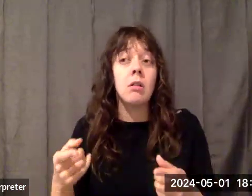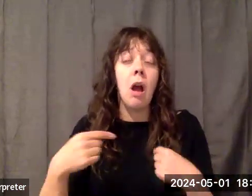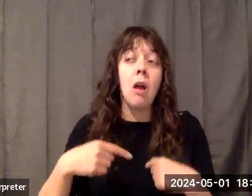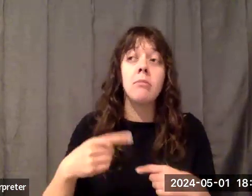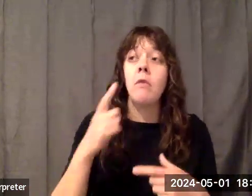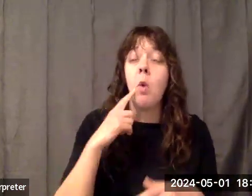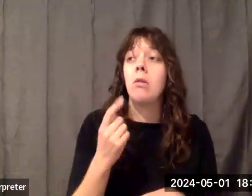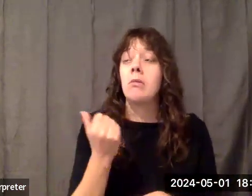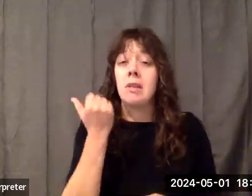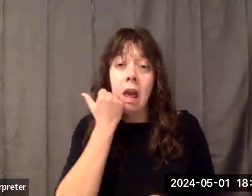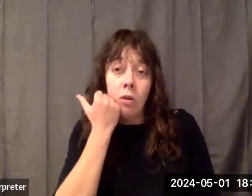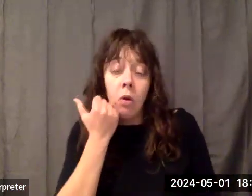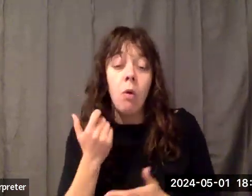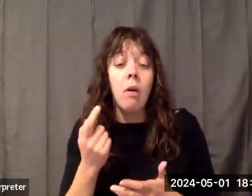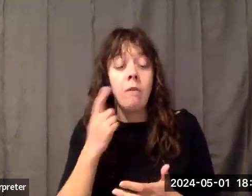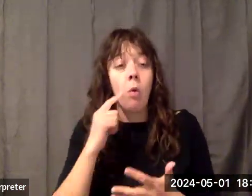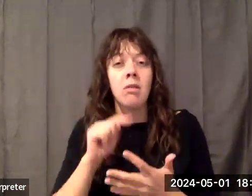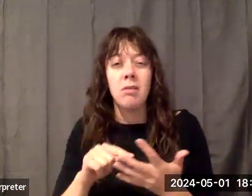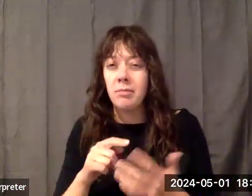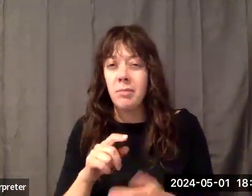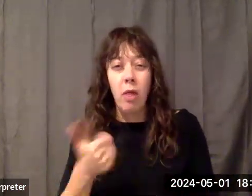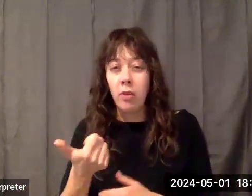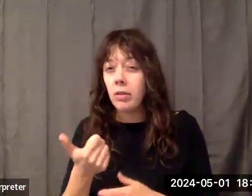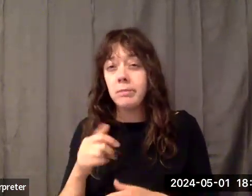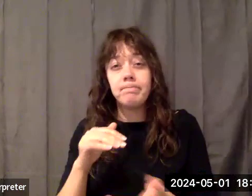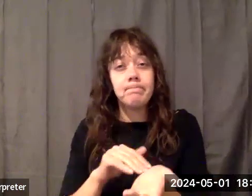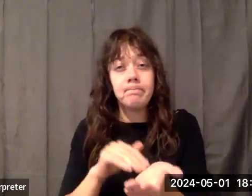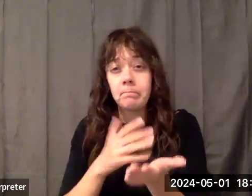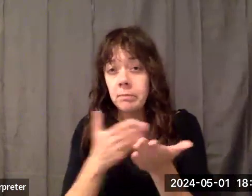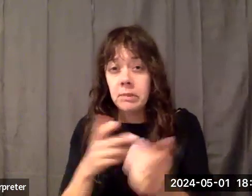and has siloed the ability of